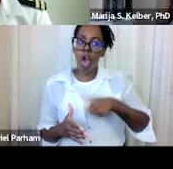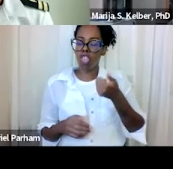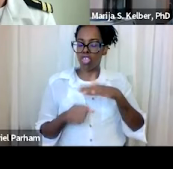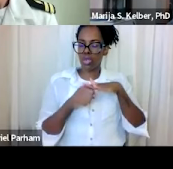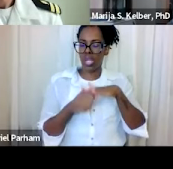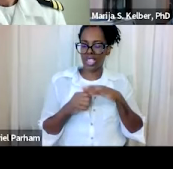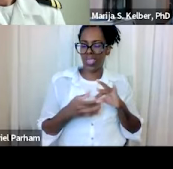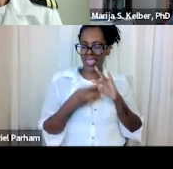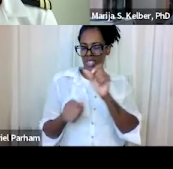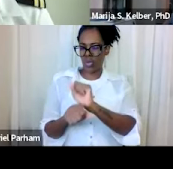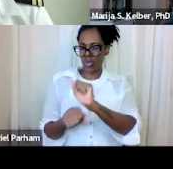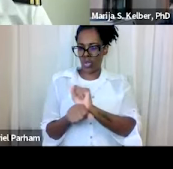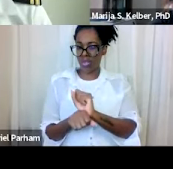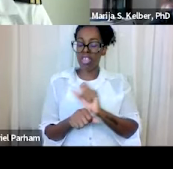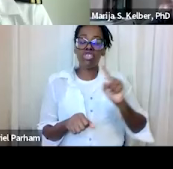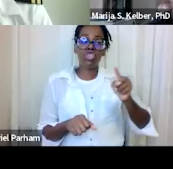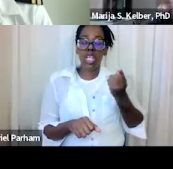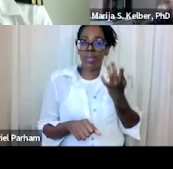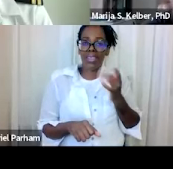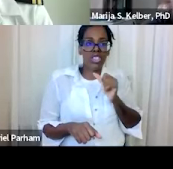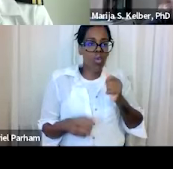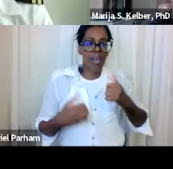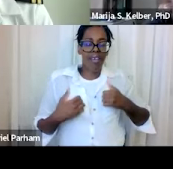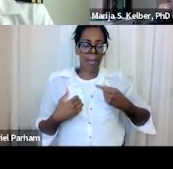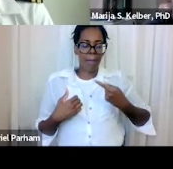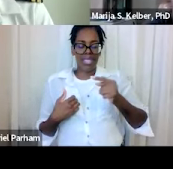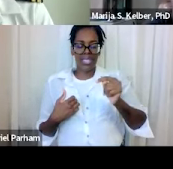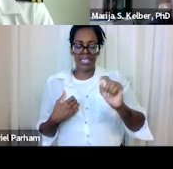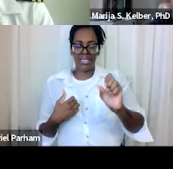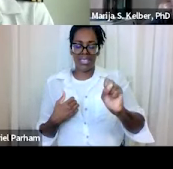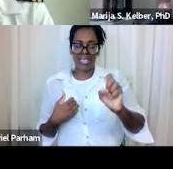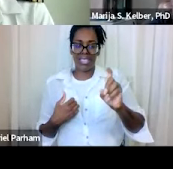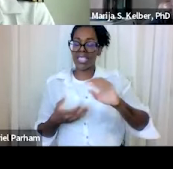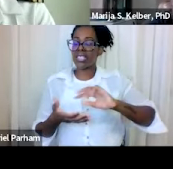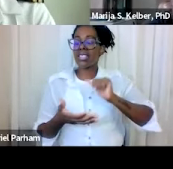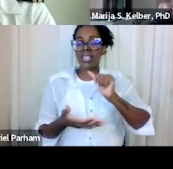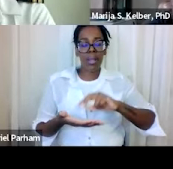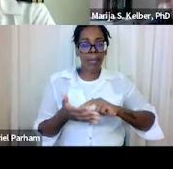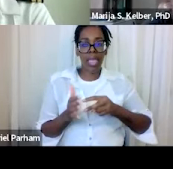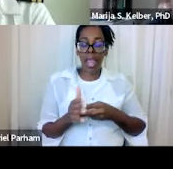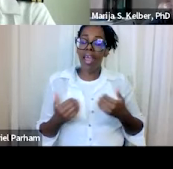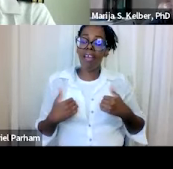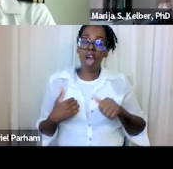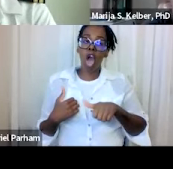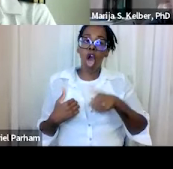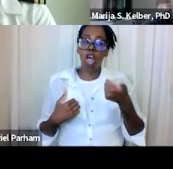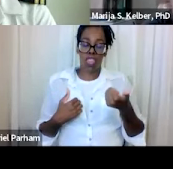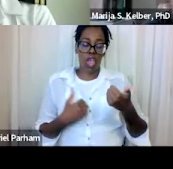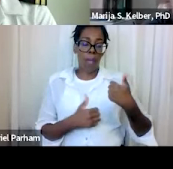So just because someone does not have PTSD does not mean that there might not be other military-related conditions.